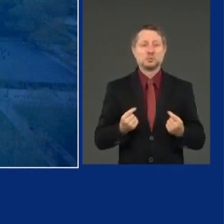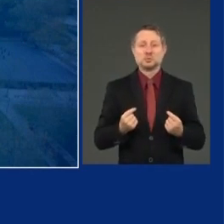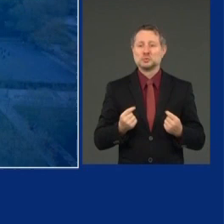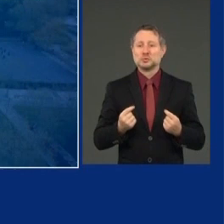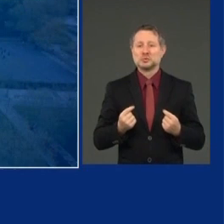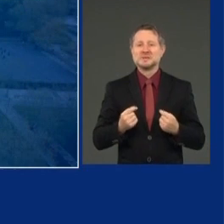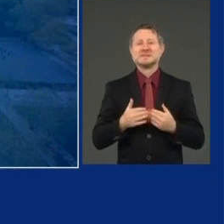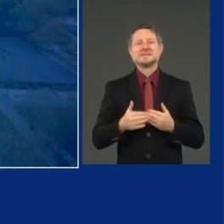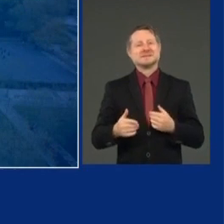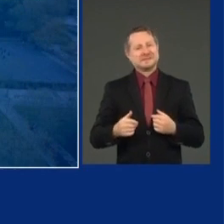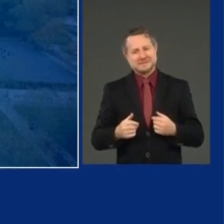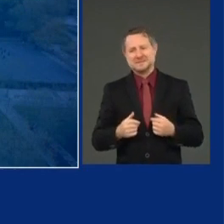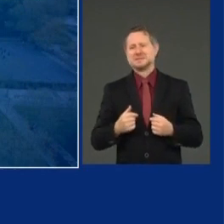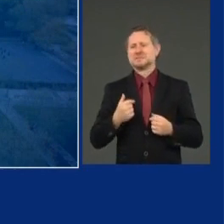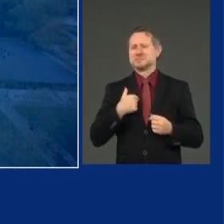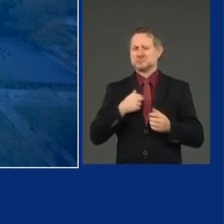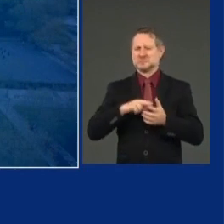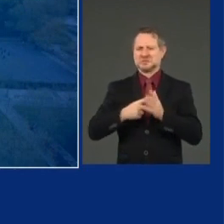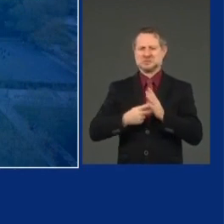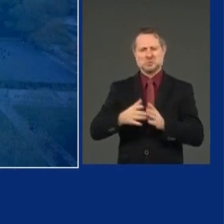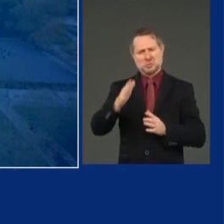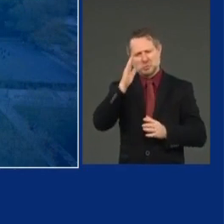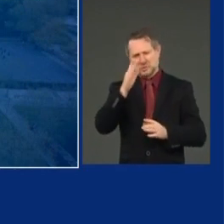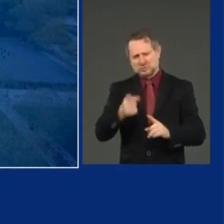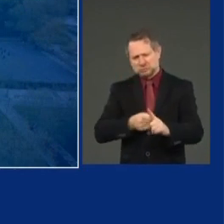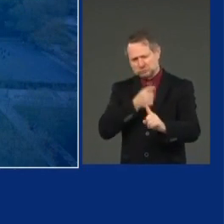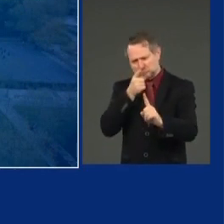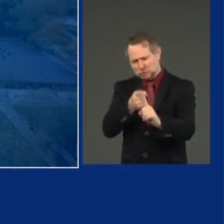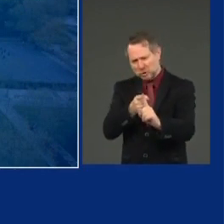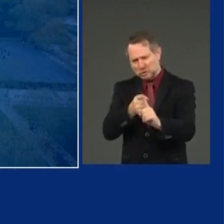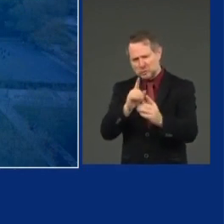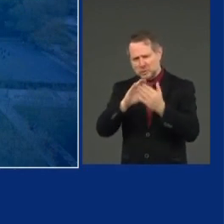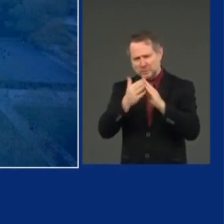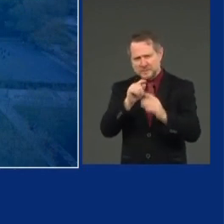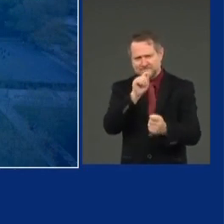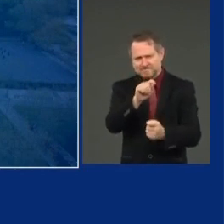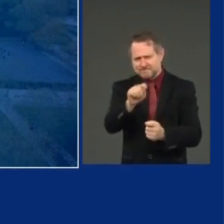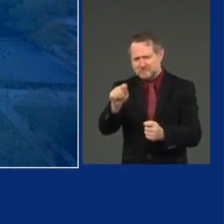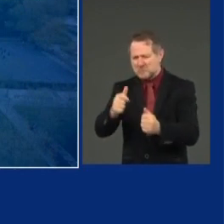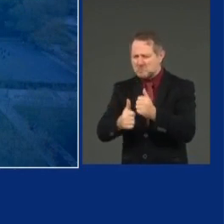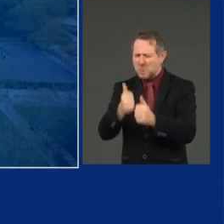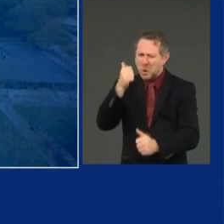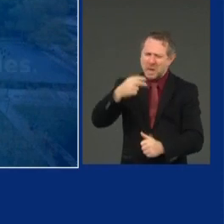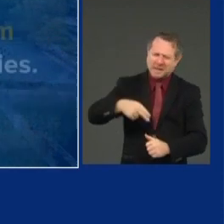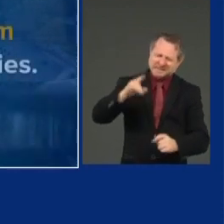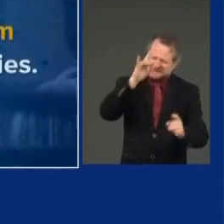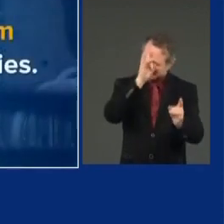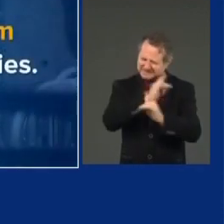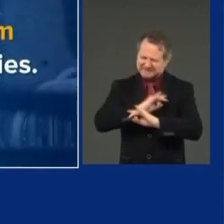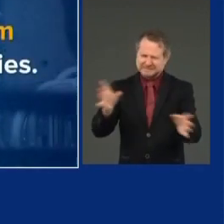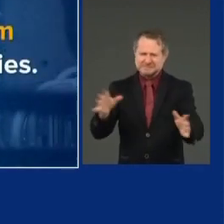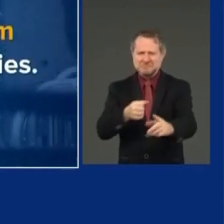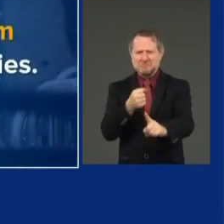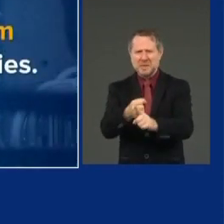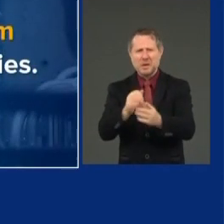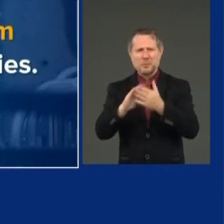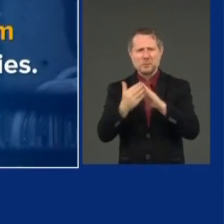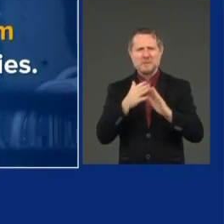WE DID THE RESEARCH, WE HAVE THE DATA, WE KNOW WHAT'S HAPPENING, NOW WHAT DO WE DO ABOUT IT?